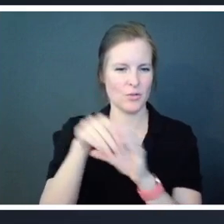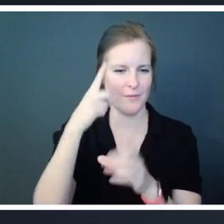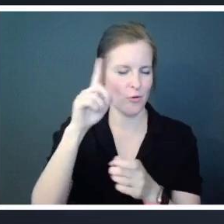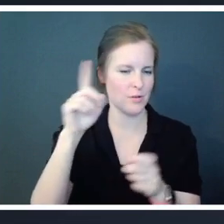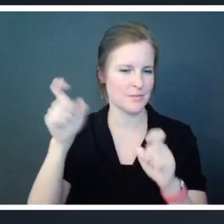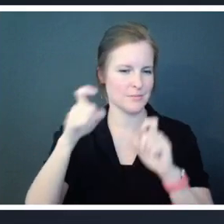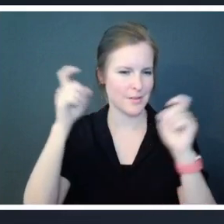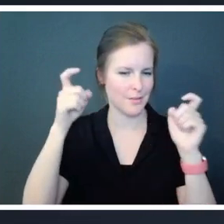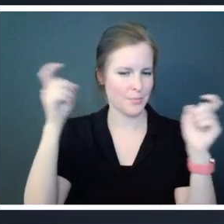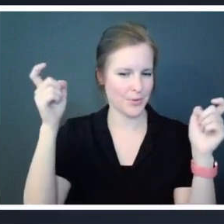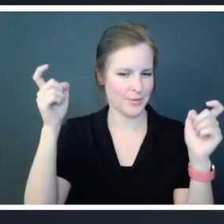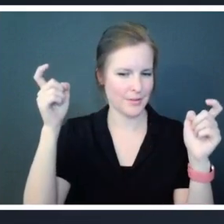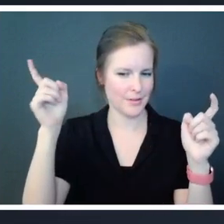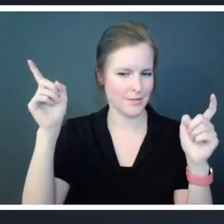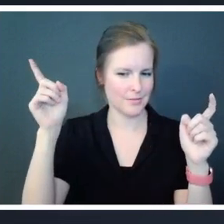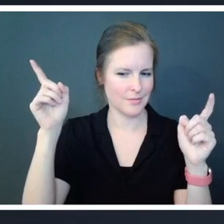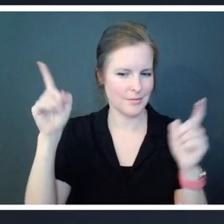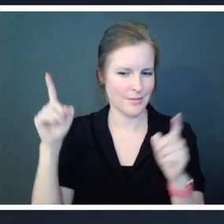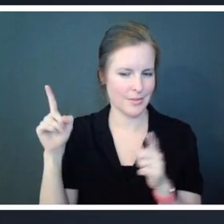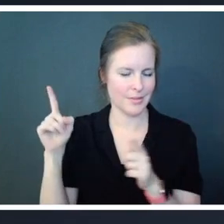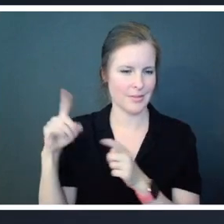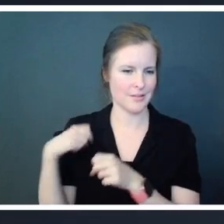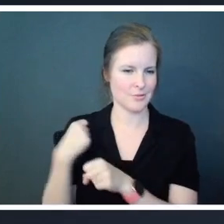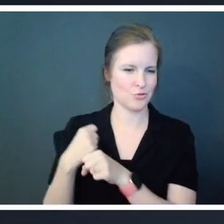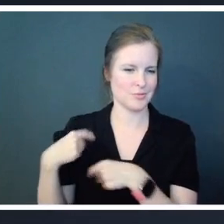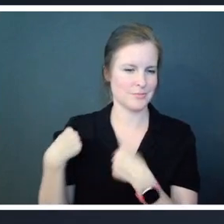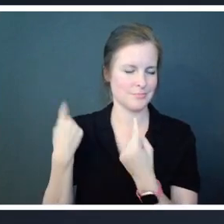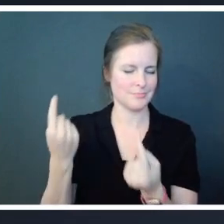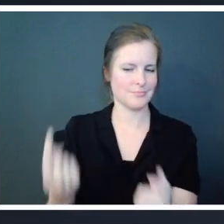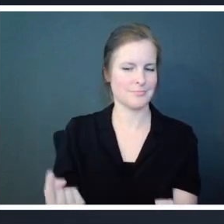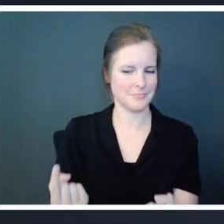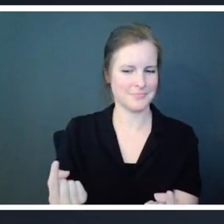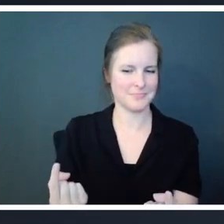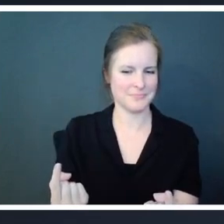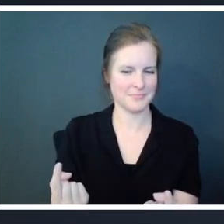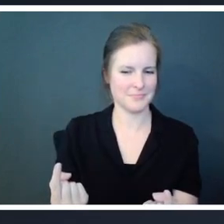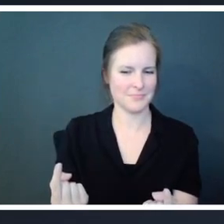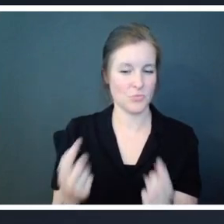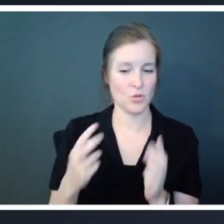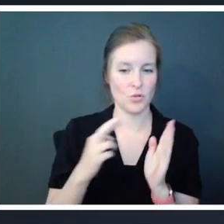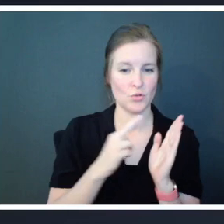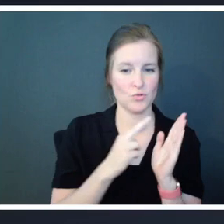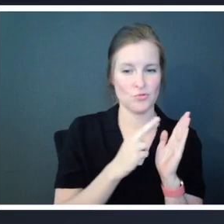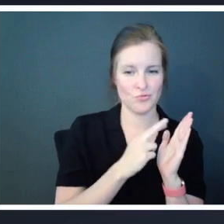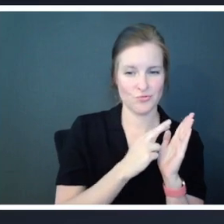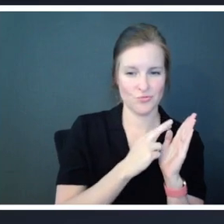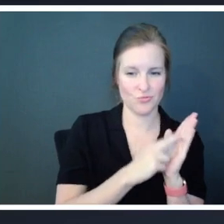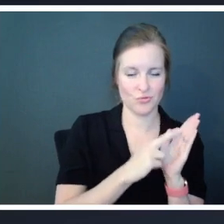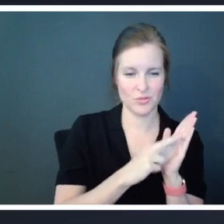in 1999. Research in scientific study of the environment has also been championed on postage